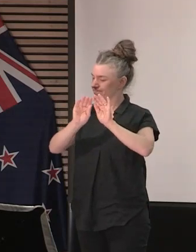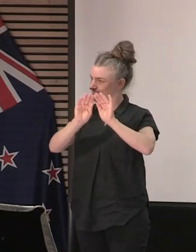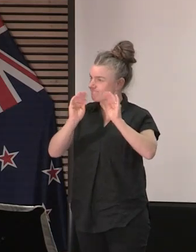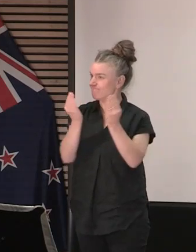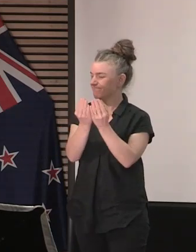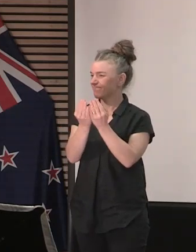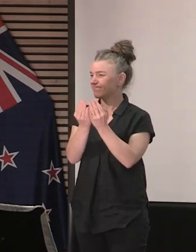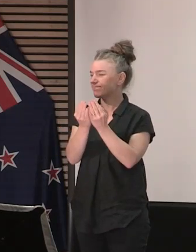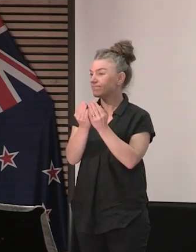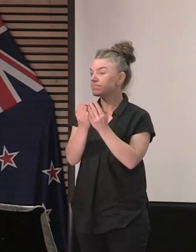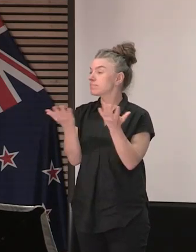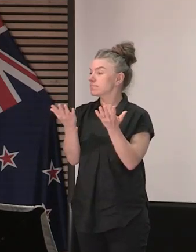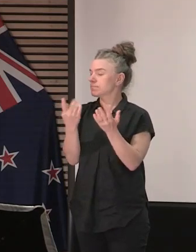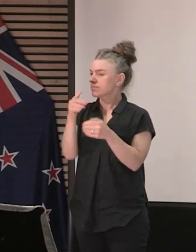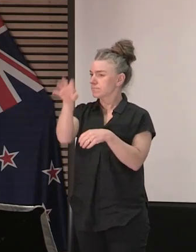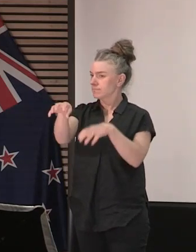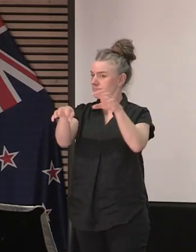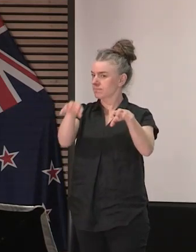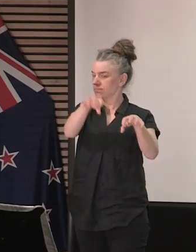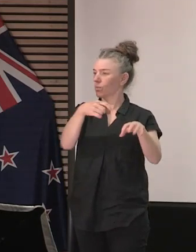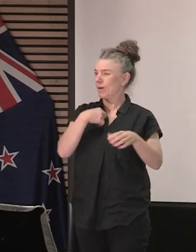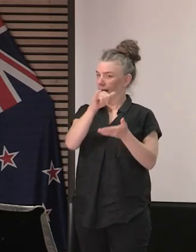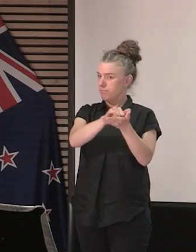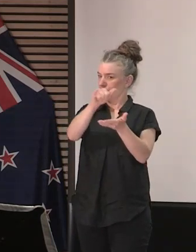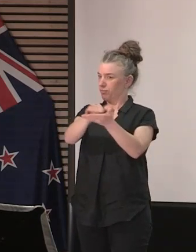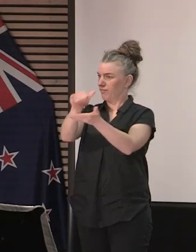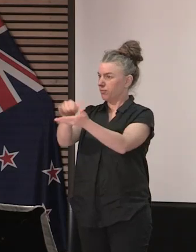approvedfacility for a minimum of 14days.